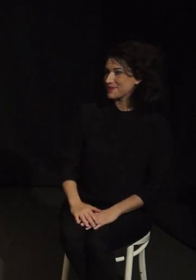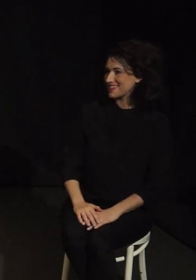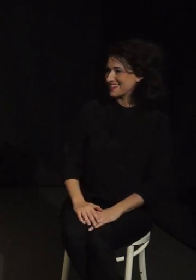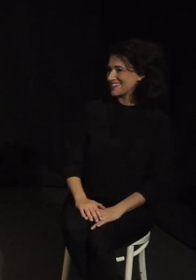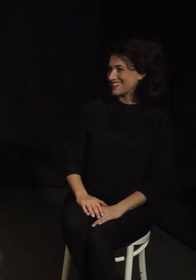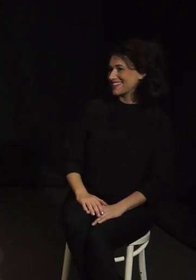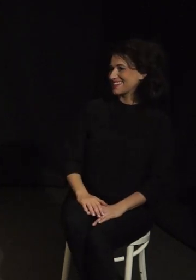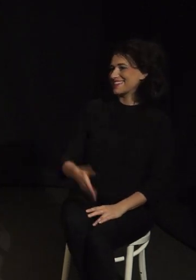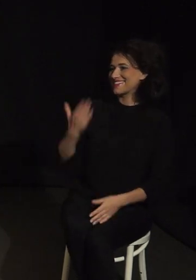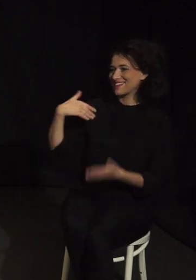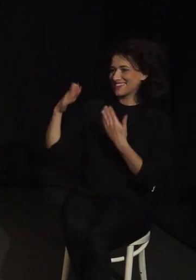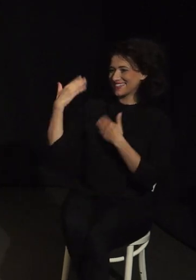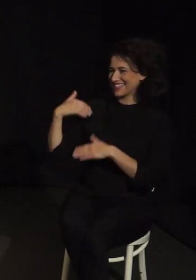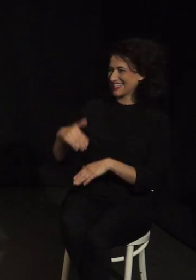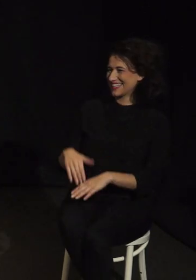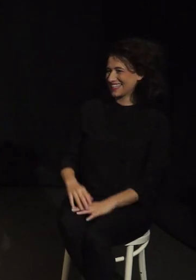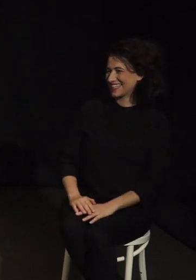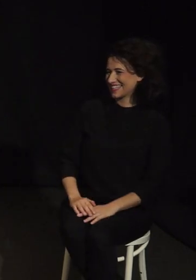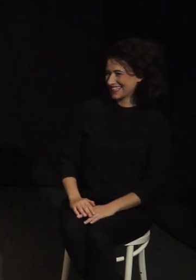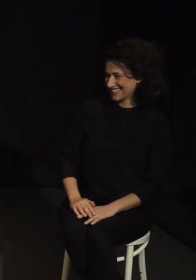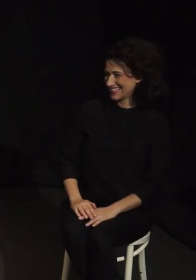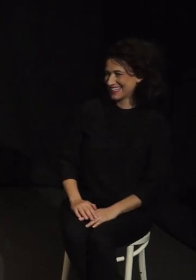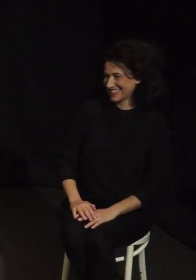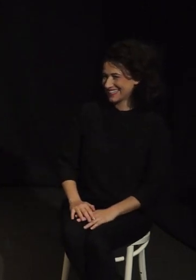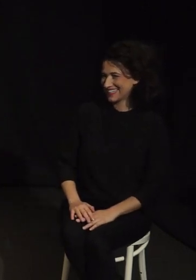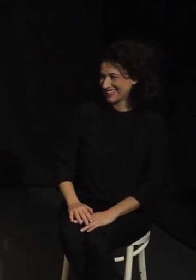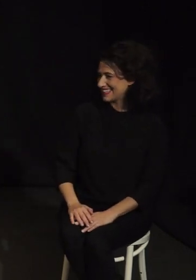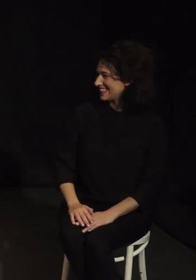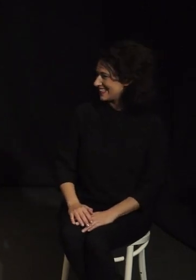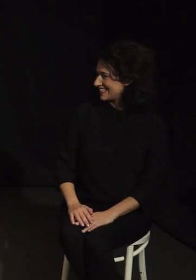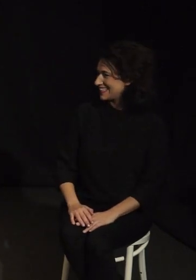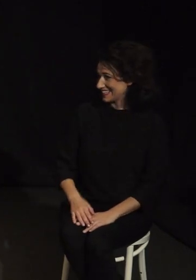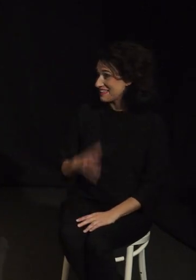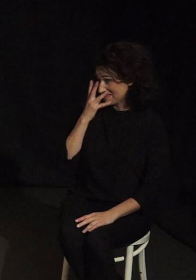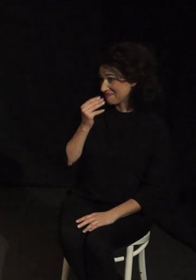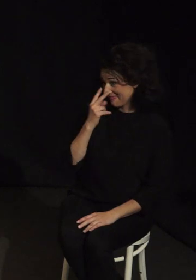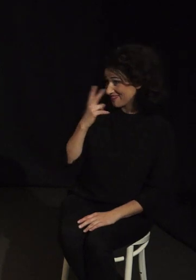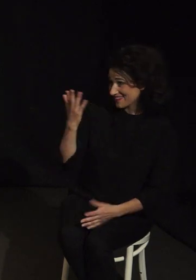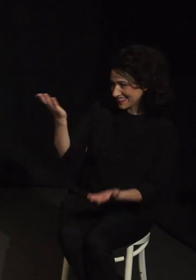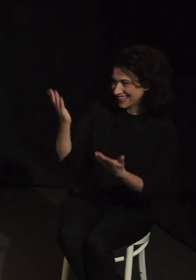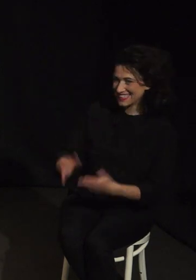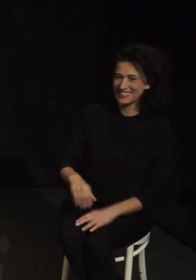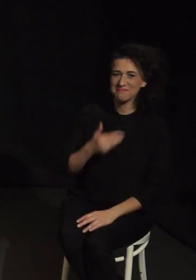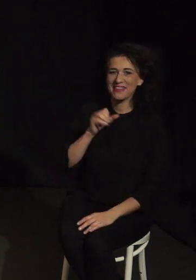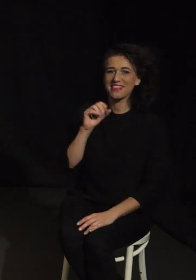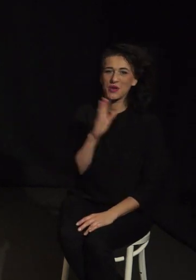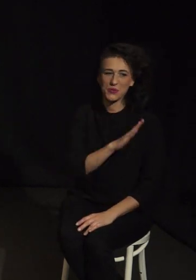So it’s been ages! Right. Mateusz has this age written all over him.